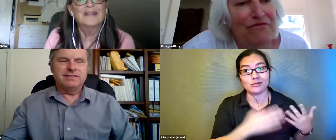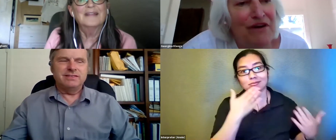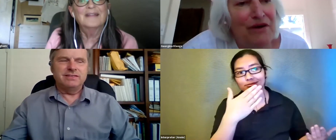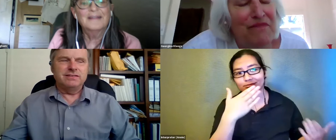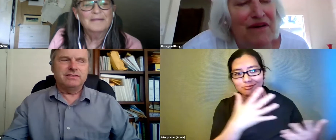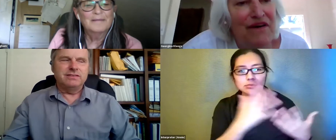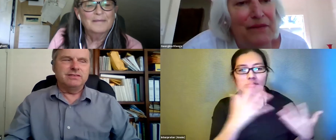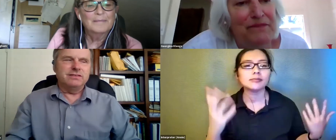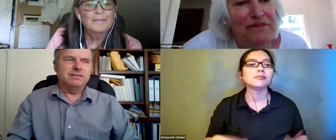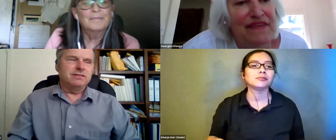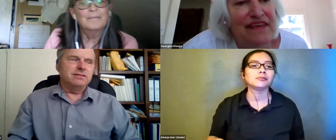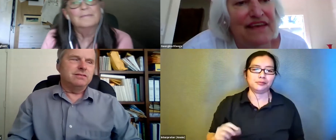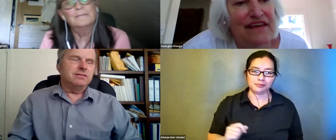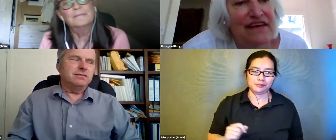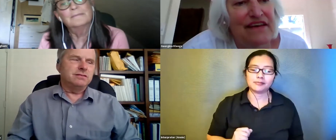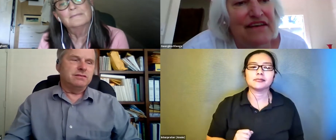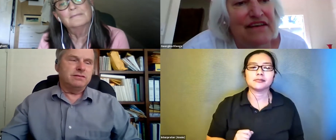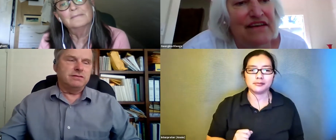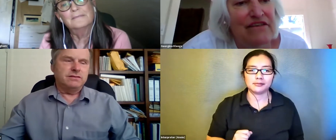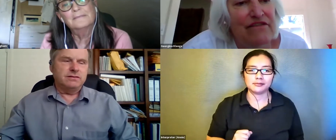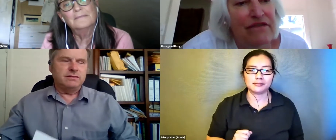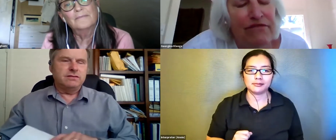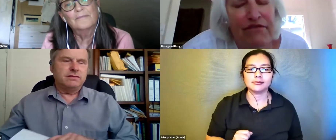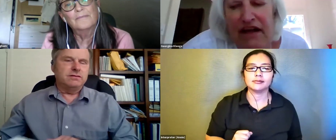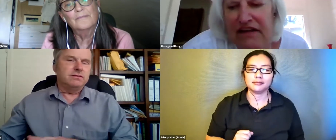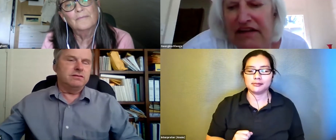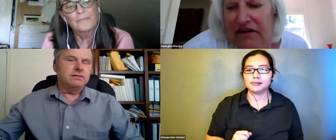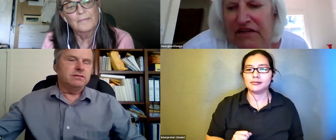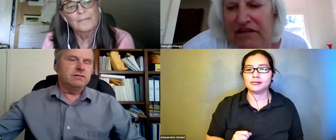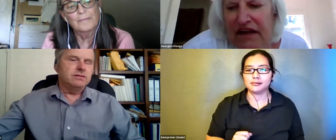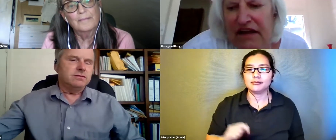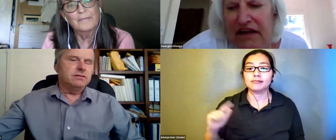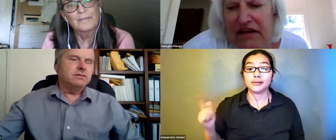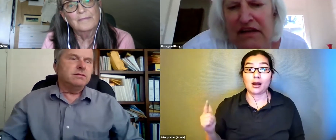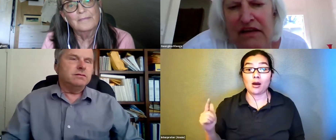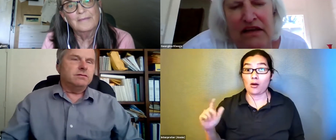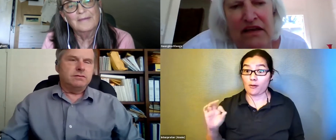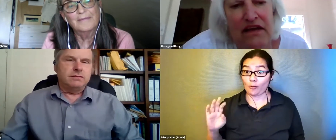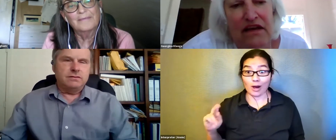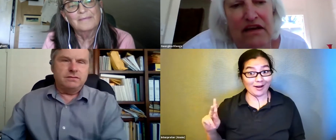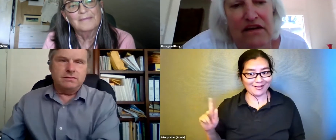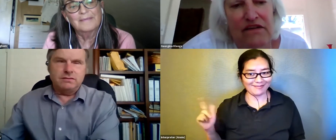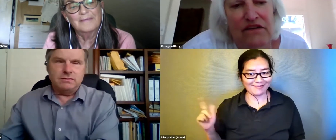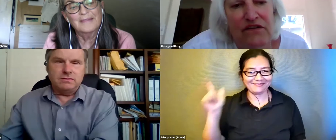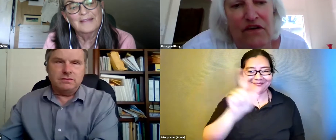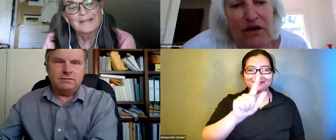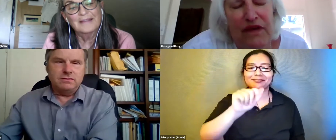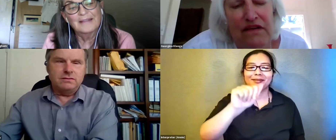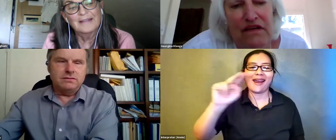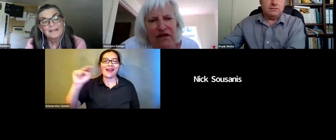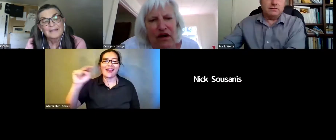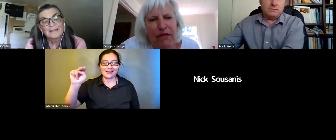from Frank now to Ann to talk about, a